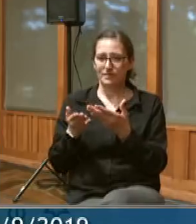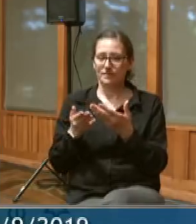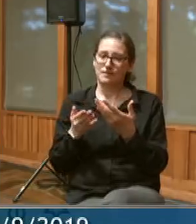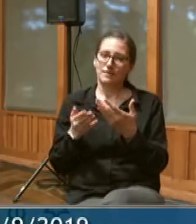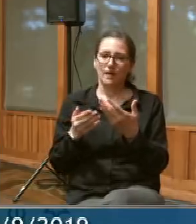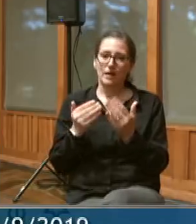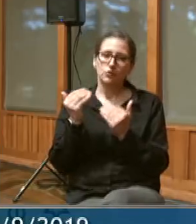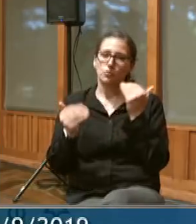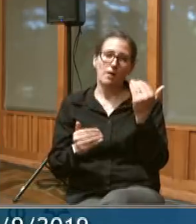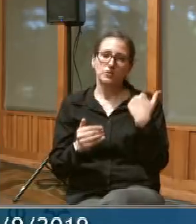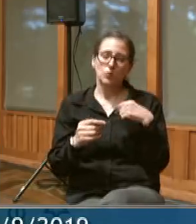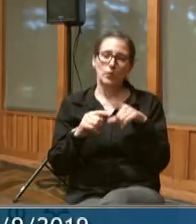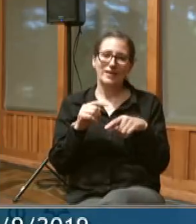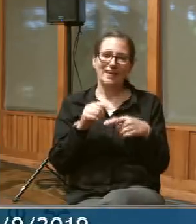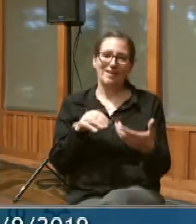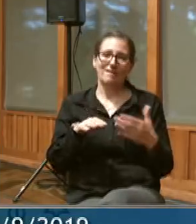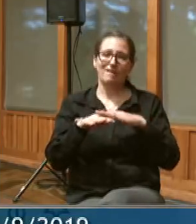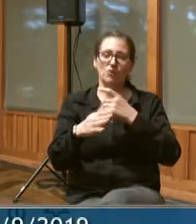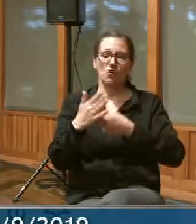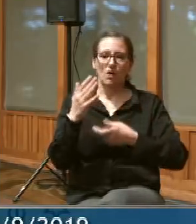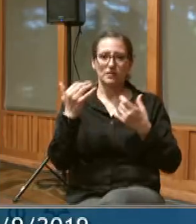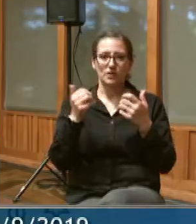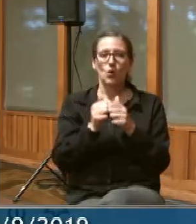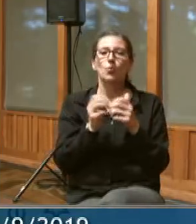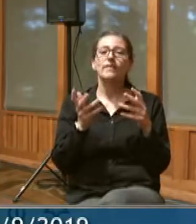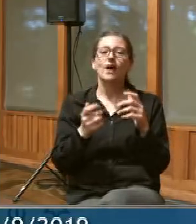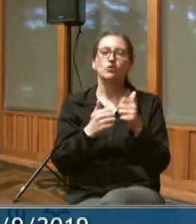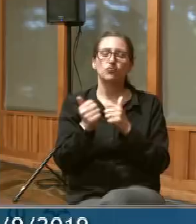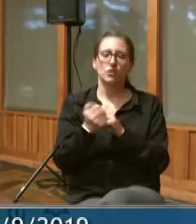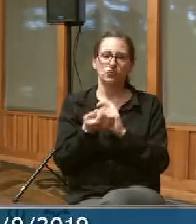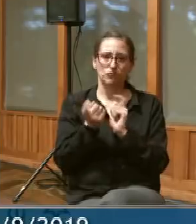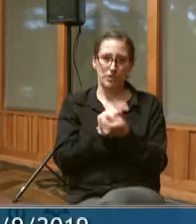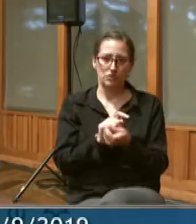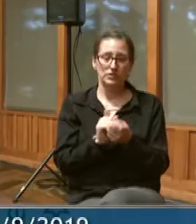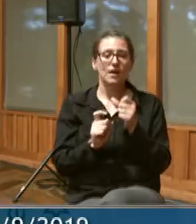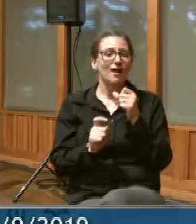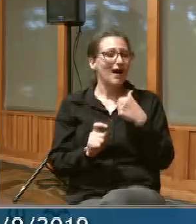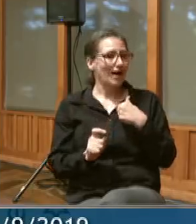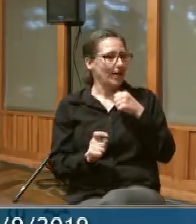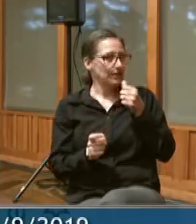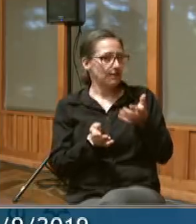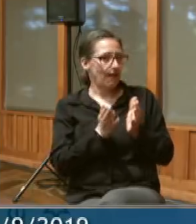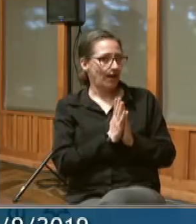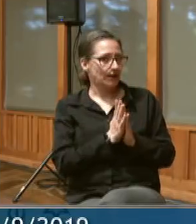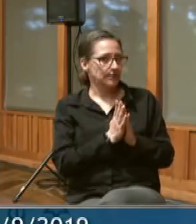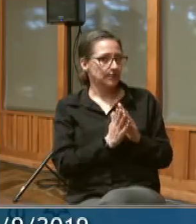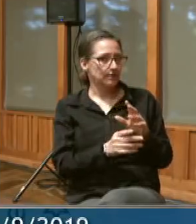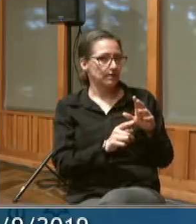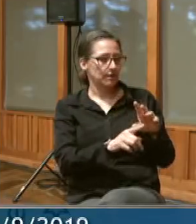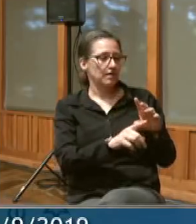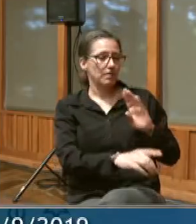MAINTAINING SERVICE LEVELS IS TOO SIGNIFICANT TO OVERCOME WITHOUT MAKING SIGNIFICANT STRUCTURAL CHANGES.